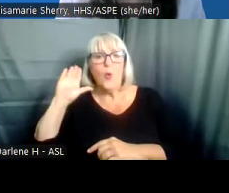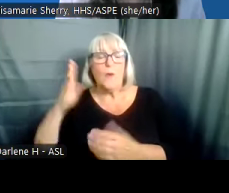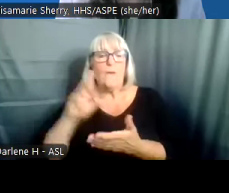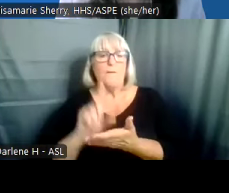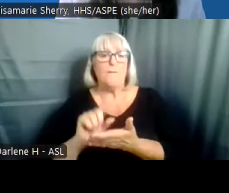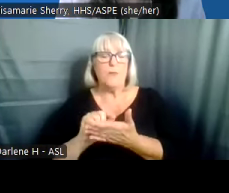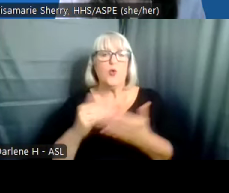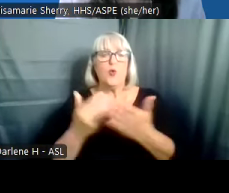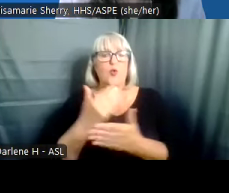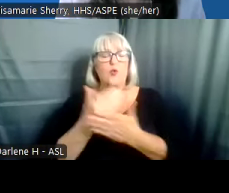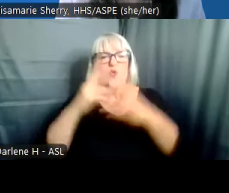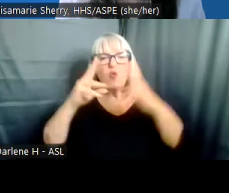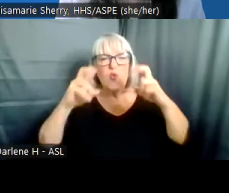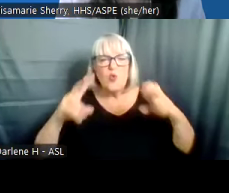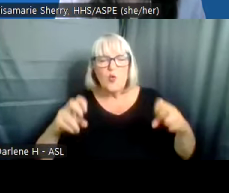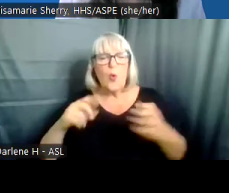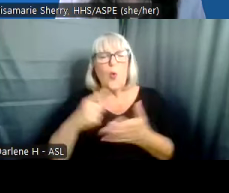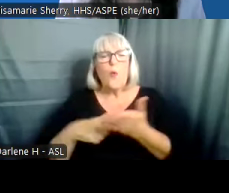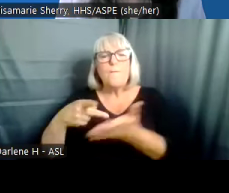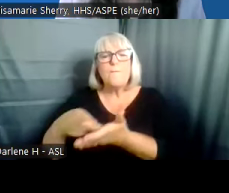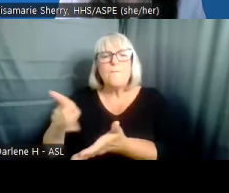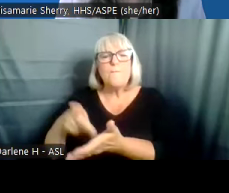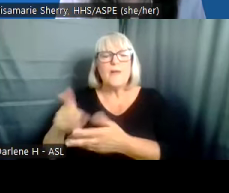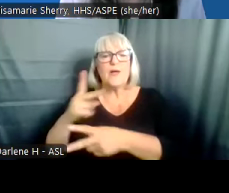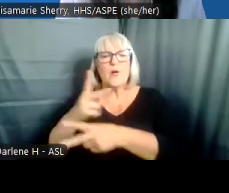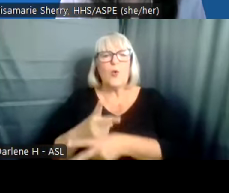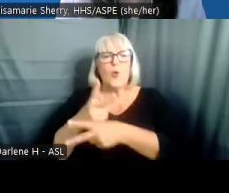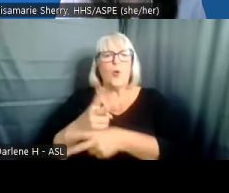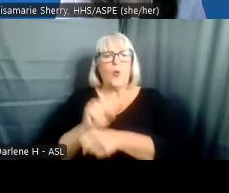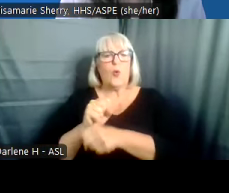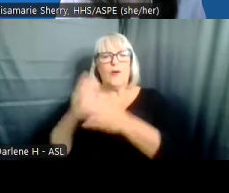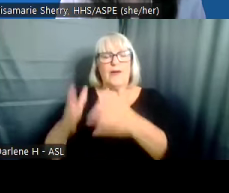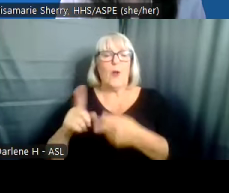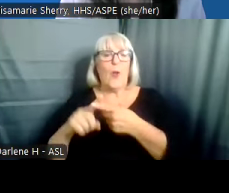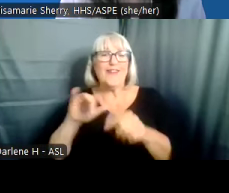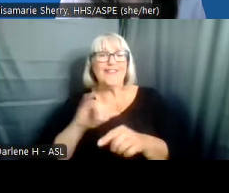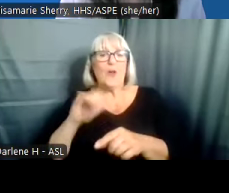pay of care workers, which includes home care workers along with early childhood care